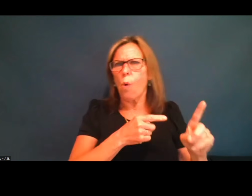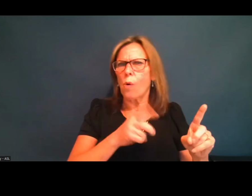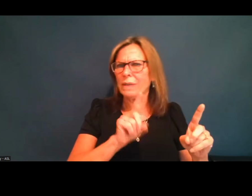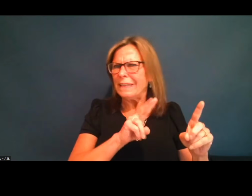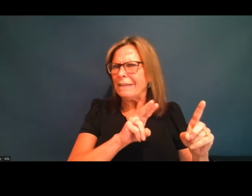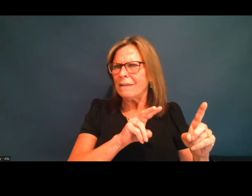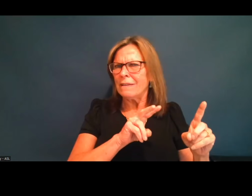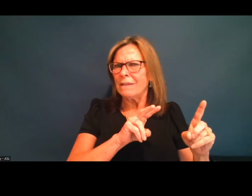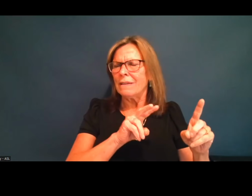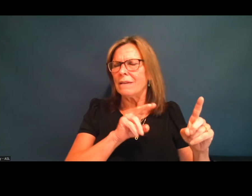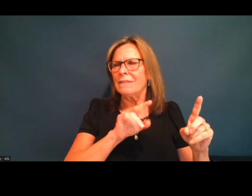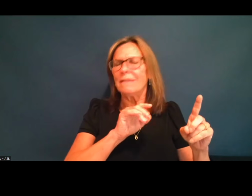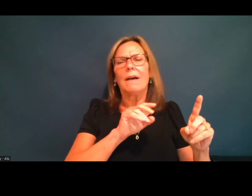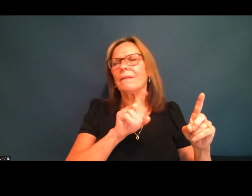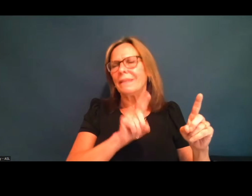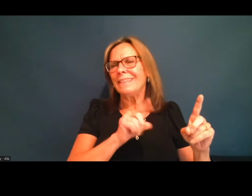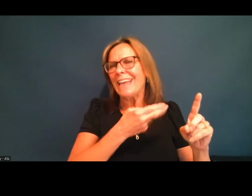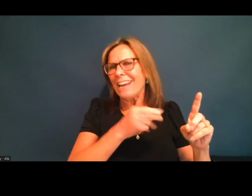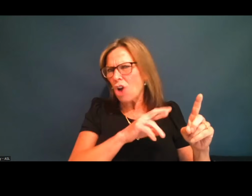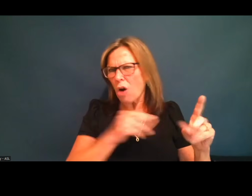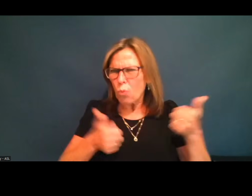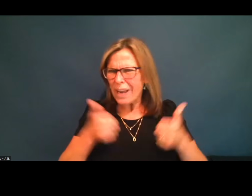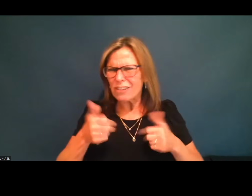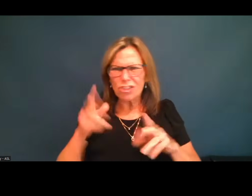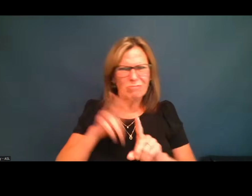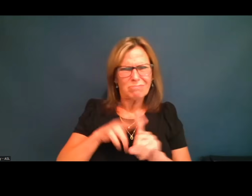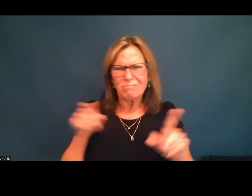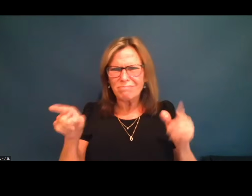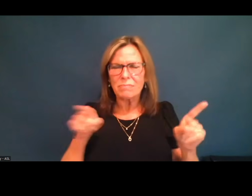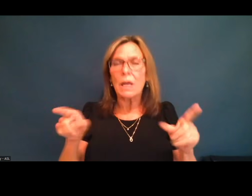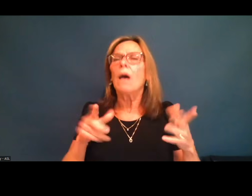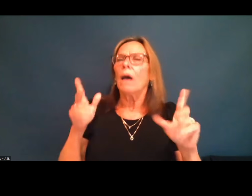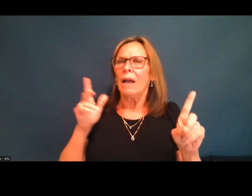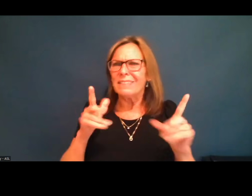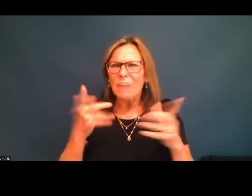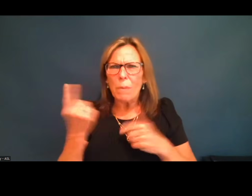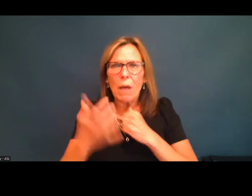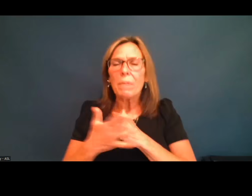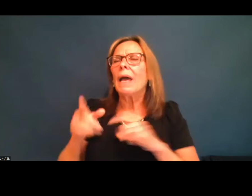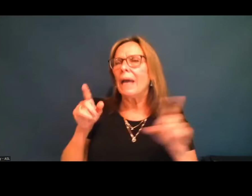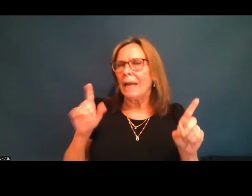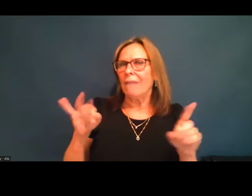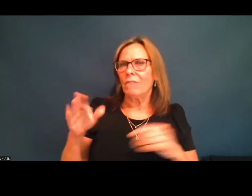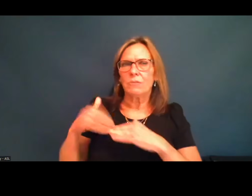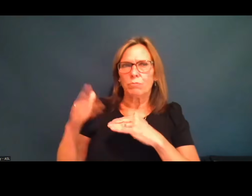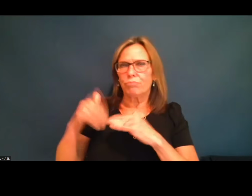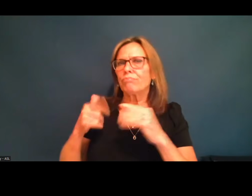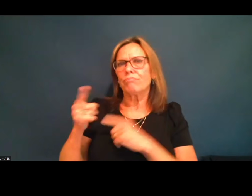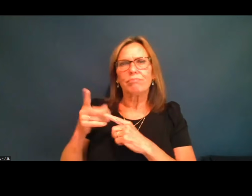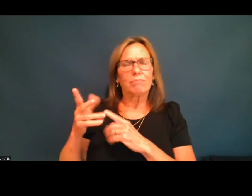That's an easy answer, If you' re still within the one year, you know, I would like to think we're a more user- friendly alternative, If you go to state court, there's